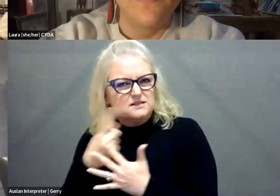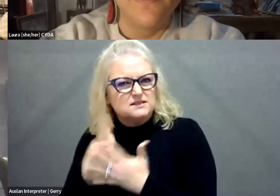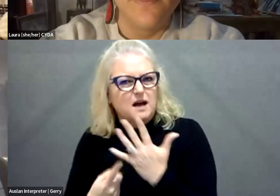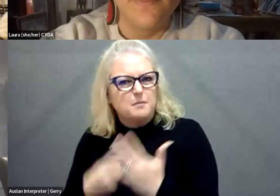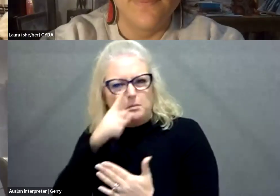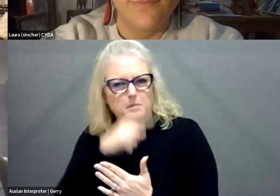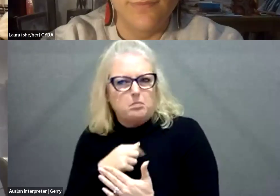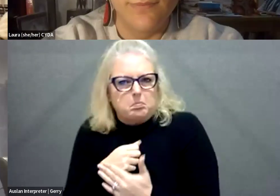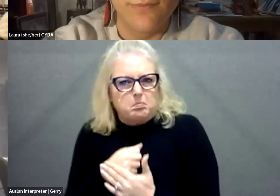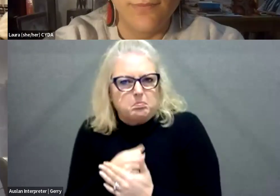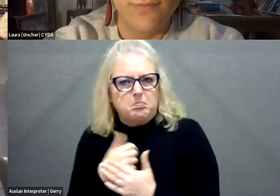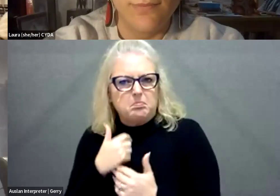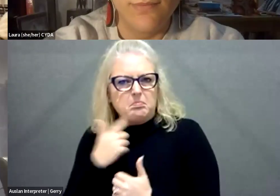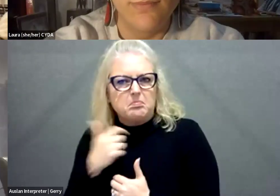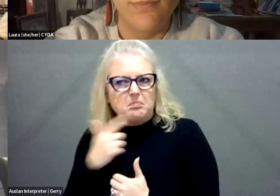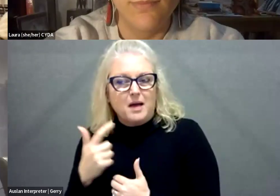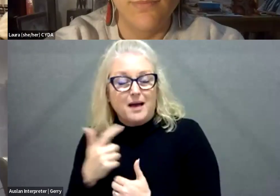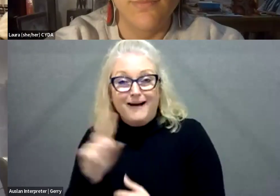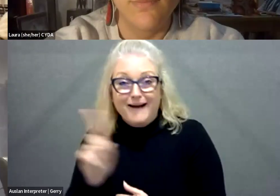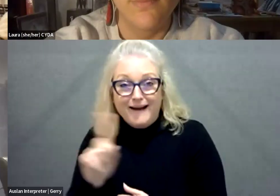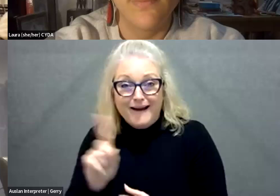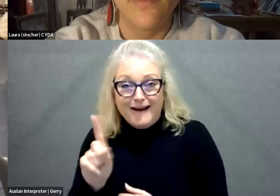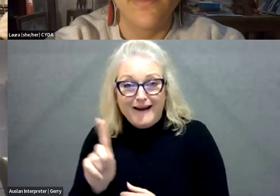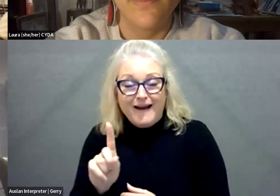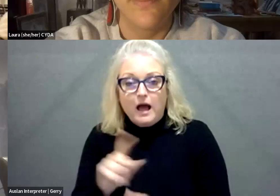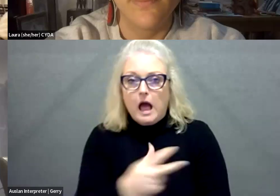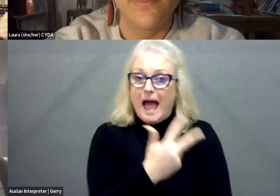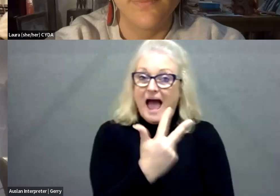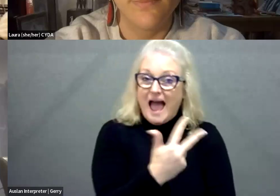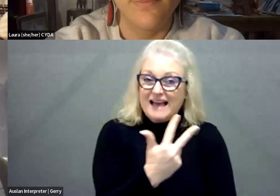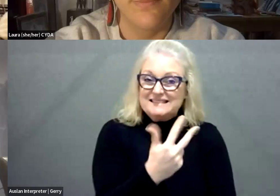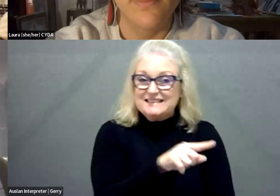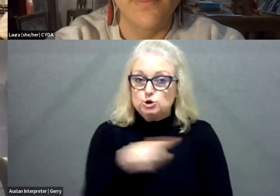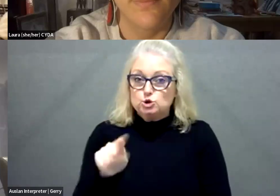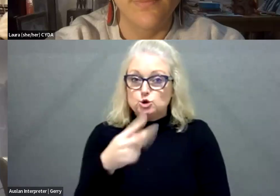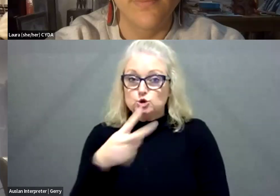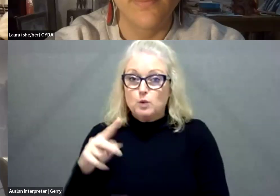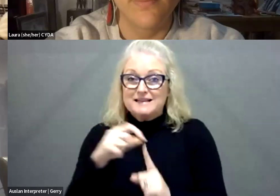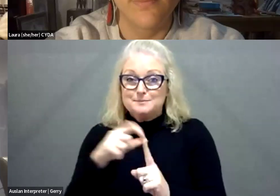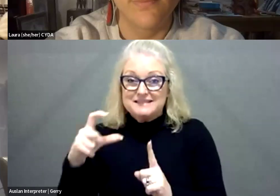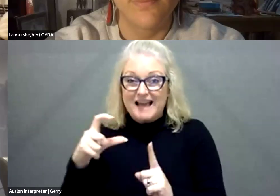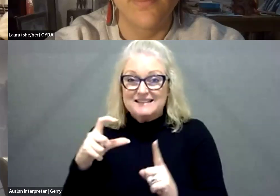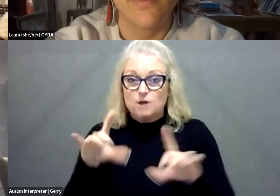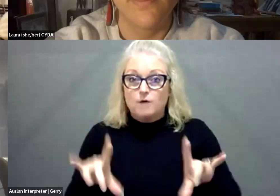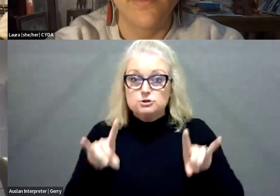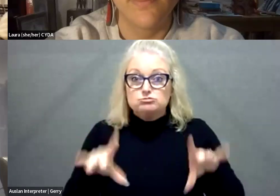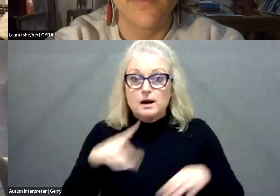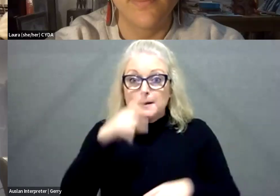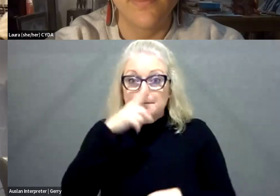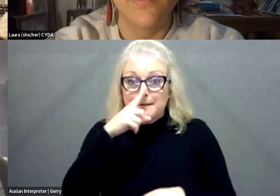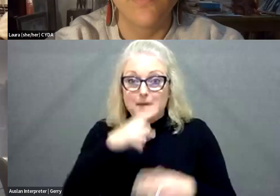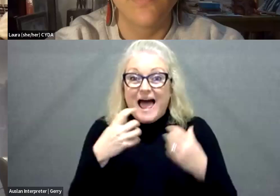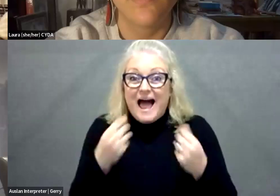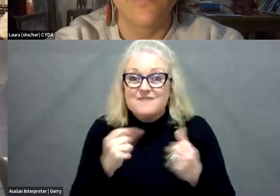up at least 18, 20 per cent of the population. That's a massive part of the market, that's a